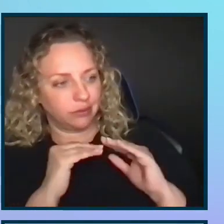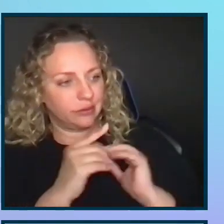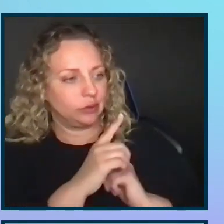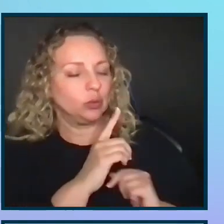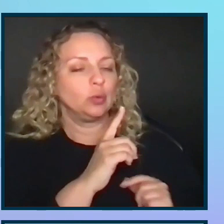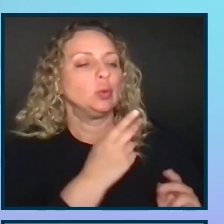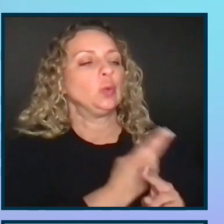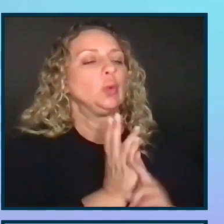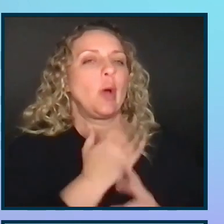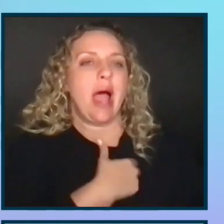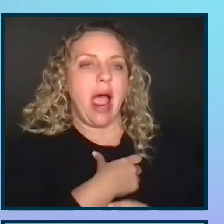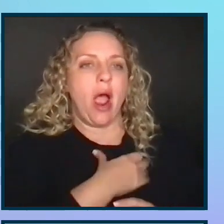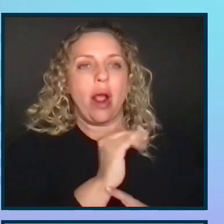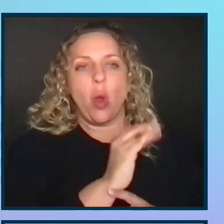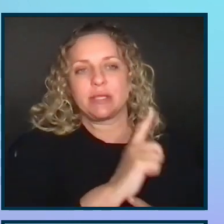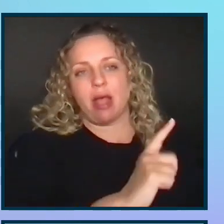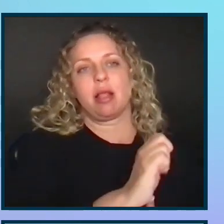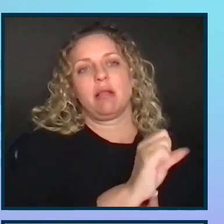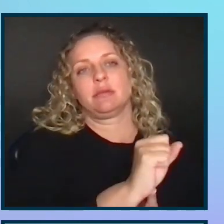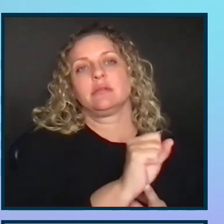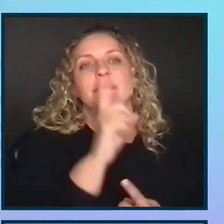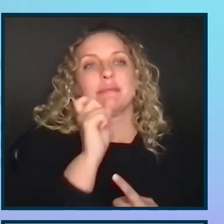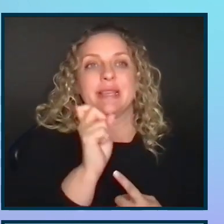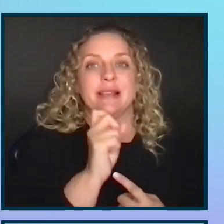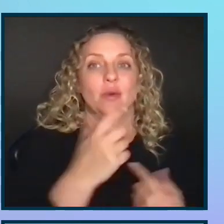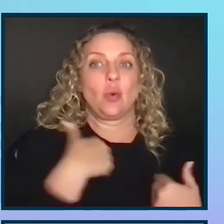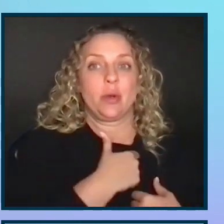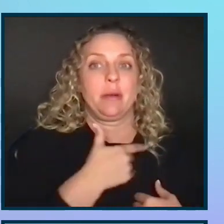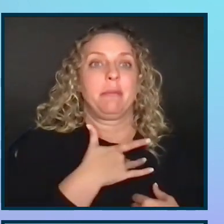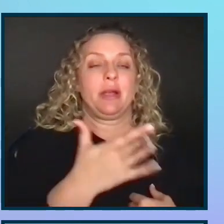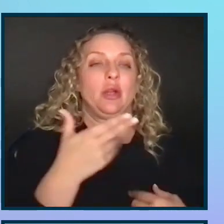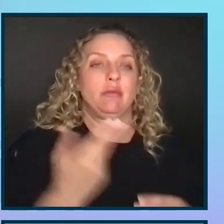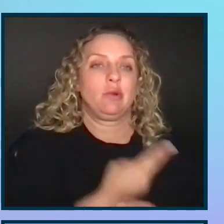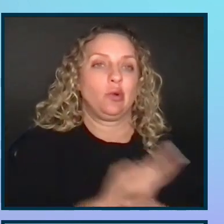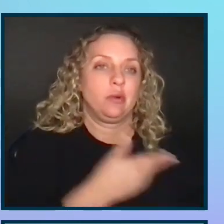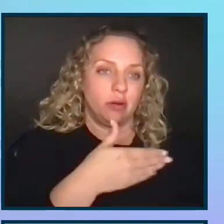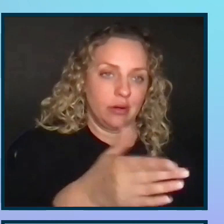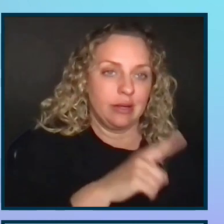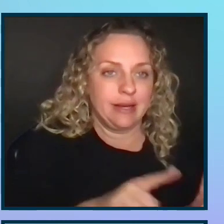to use our carousel in particular, especially the volume of carousel and the consistency of the different implementations of carousel.